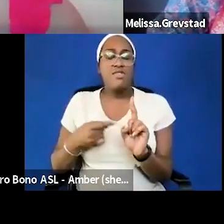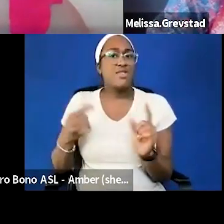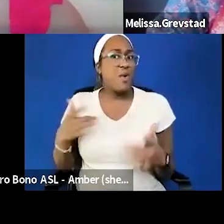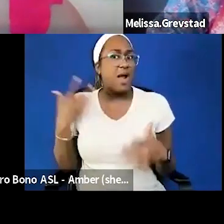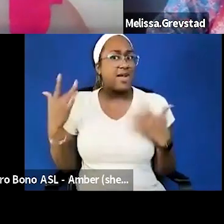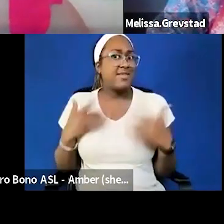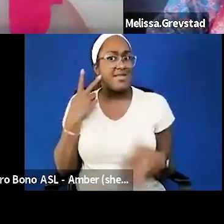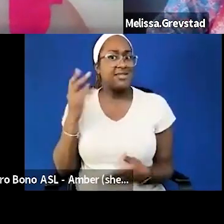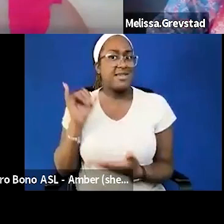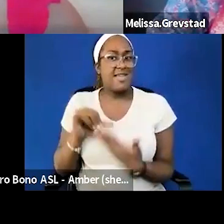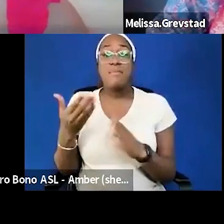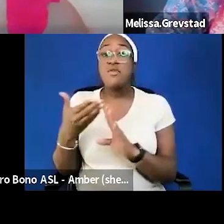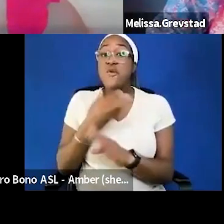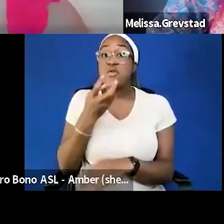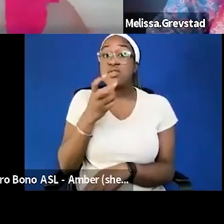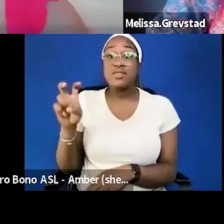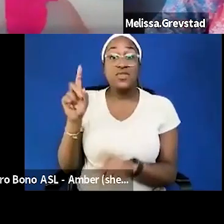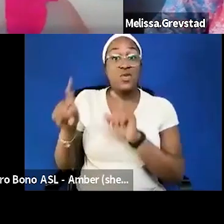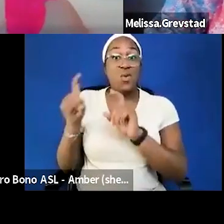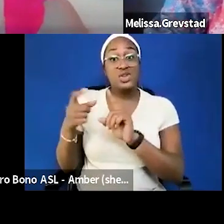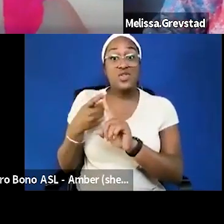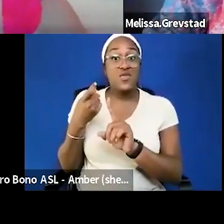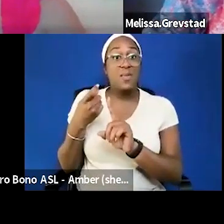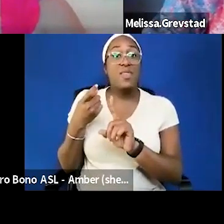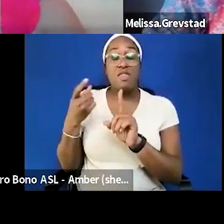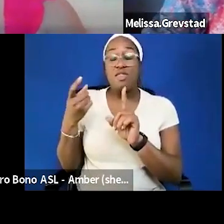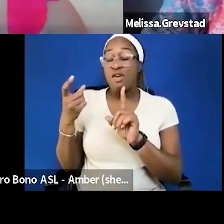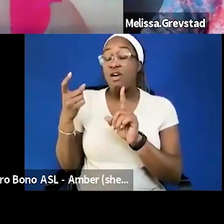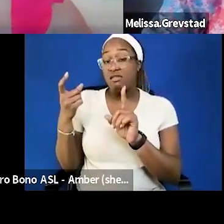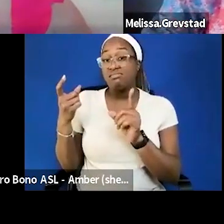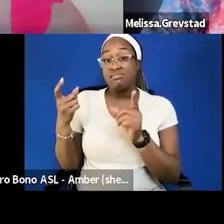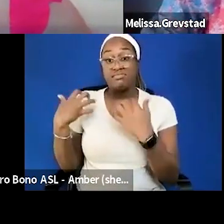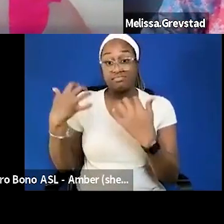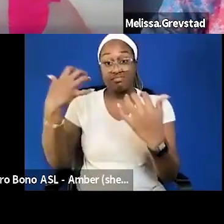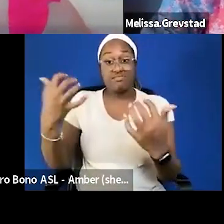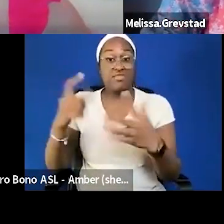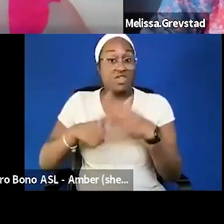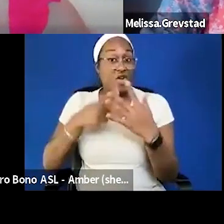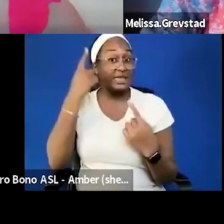Before we transitioned to questions from the audience. Audience if you have questions, you can start thinking about them or start queuing them up.